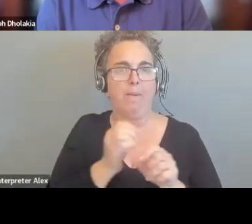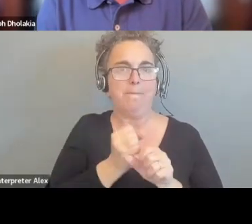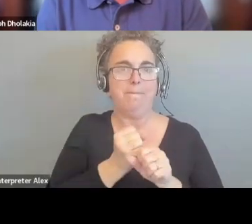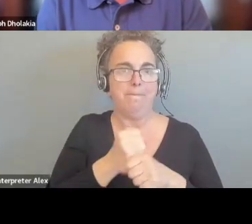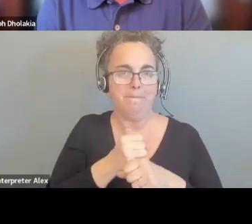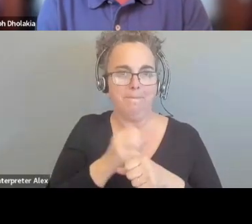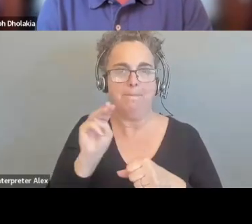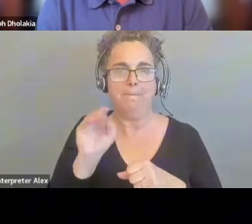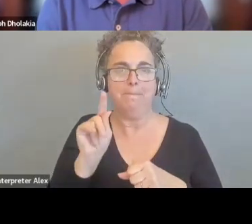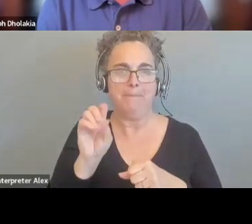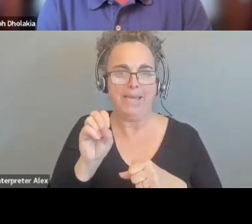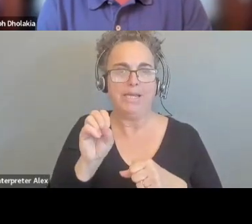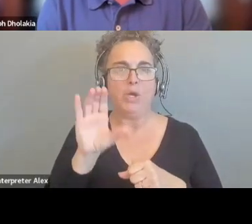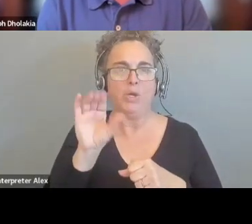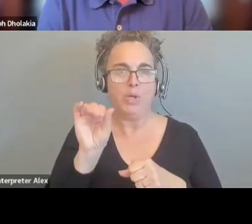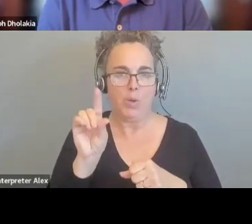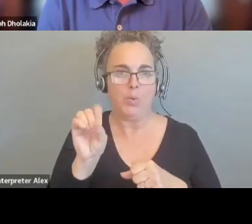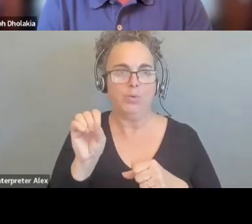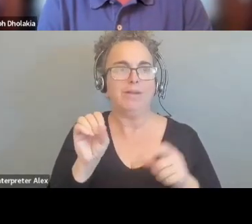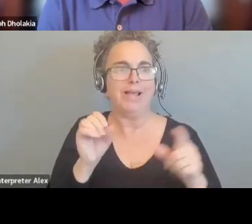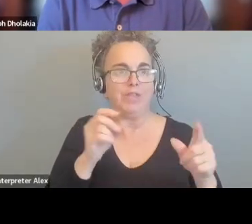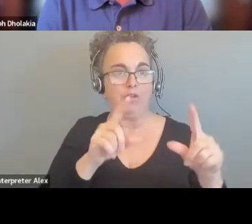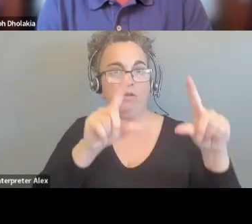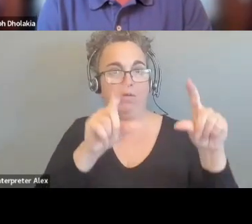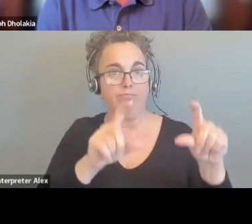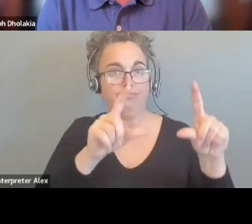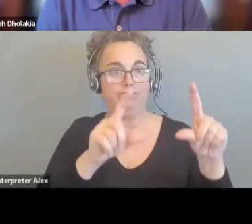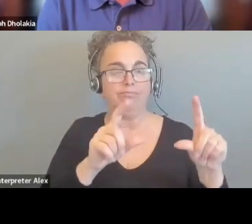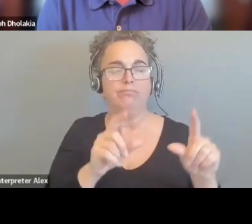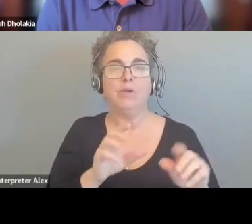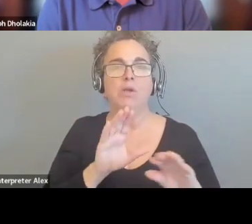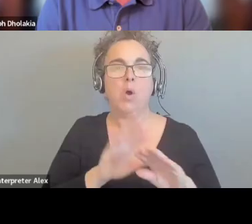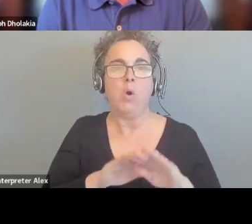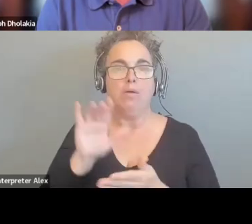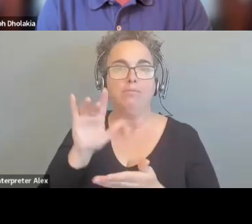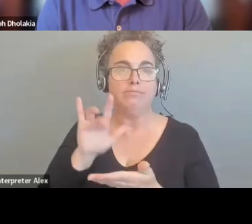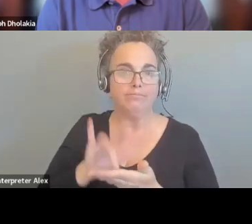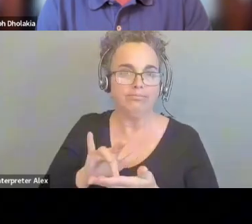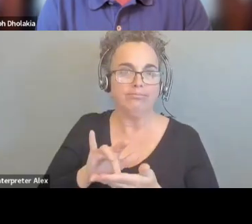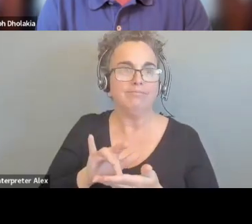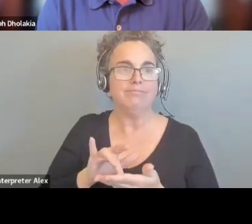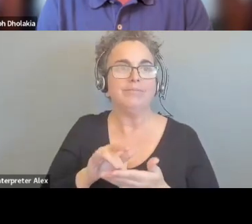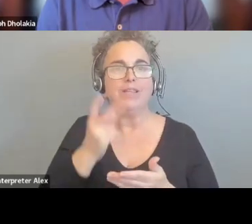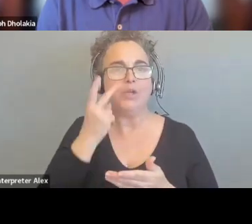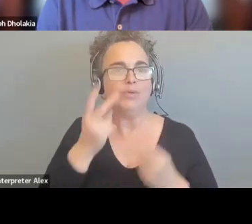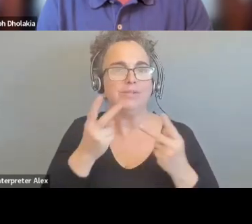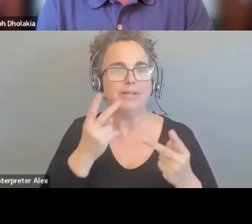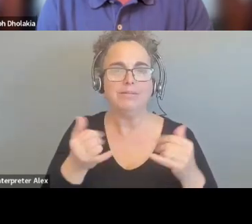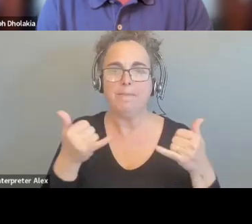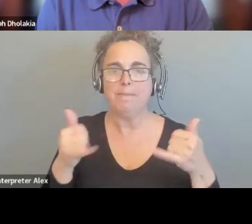and a screenshot of that where it says on a button pressed with some play blocks in addition